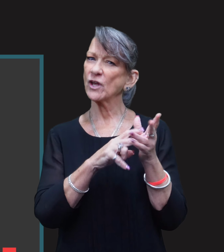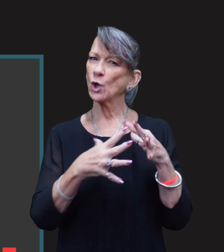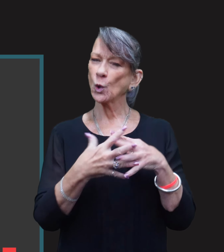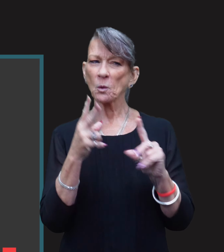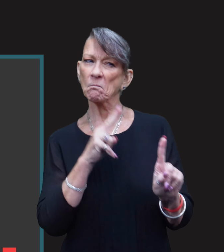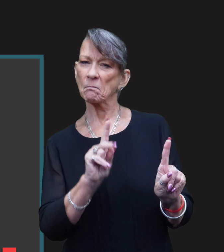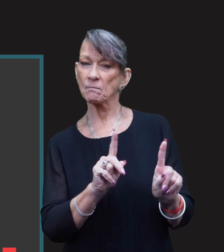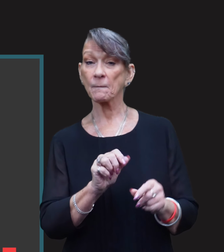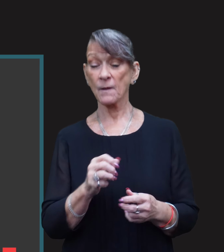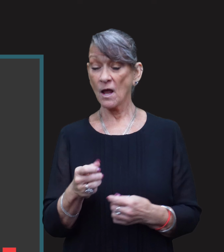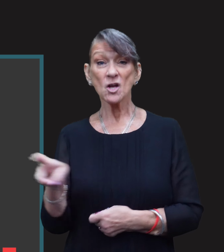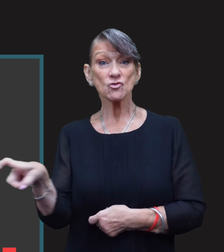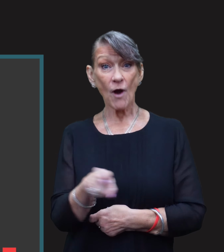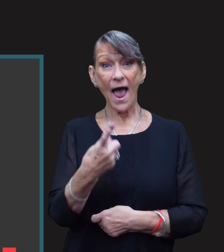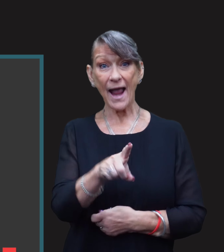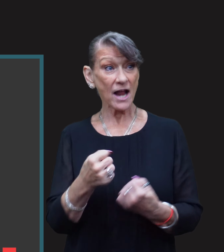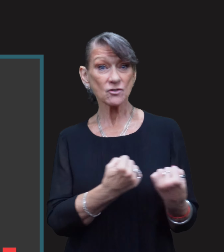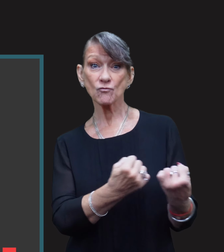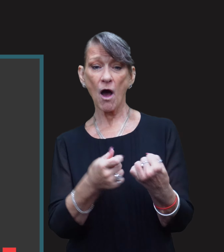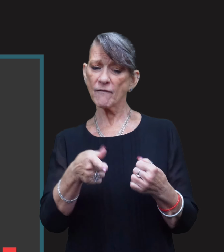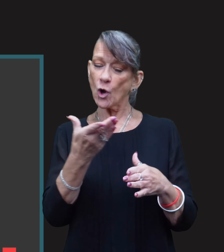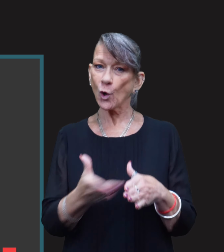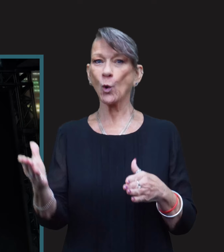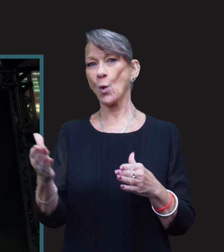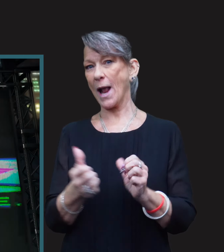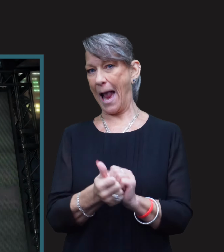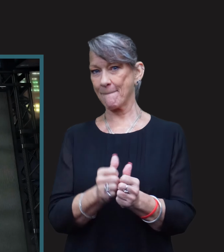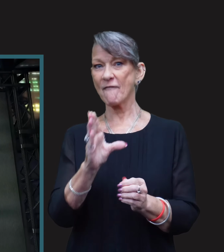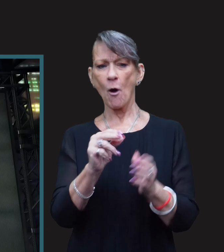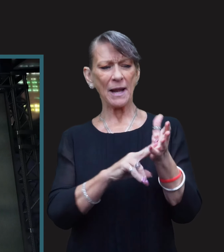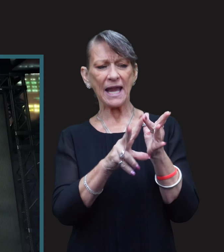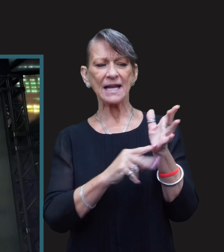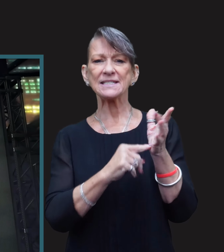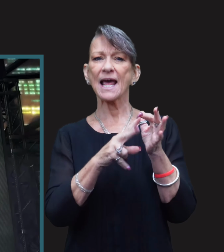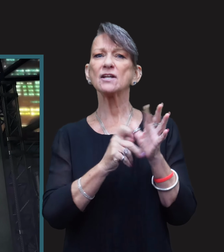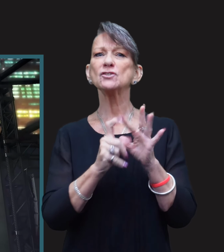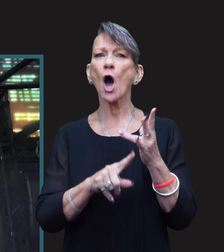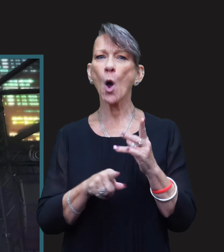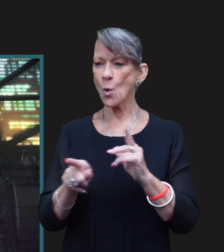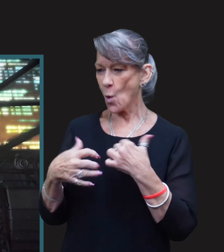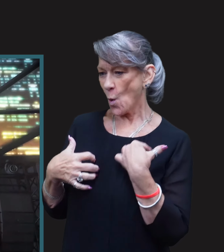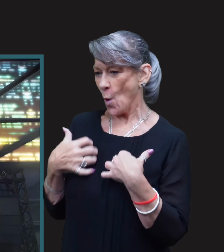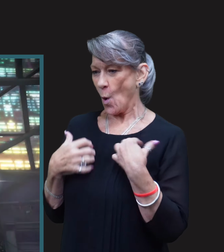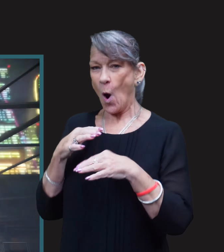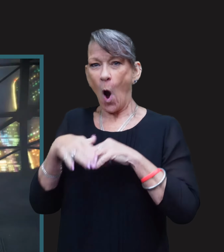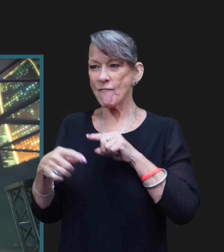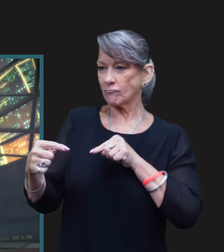Drag and Drive is a new game from Nintendo that brings the excitement of 3 versus 3